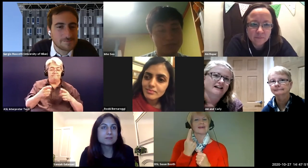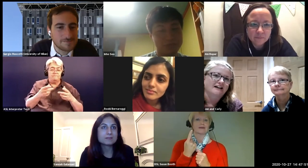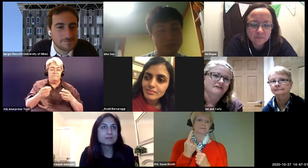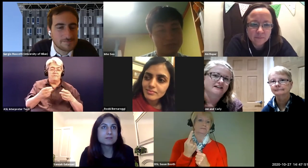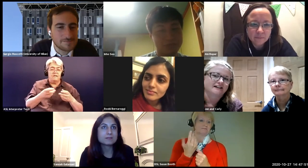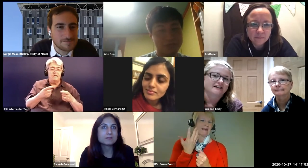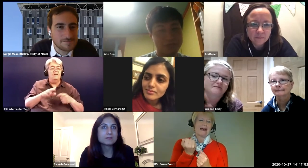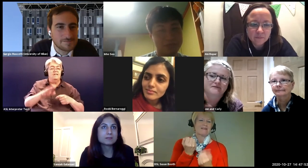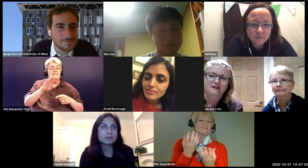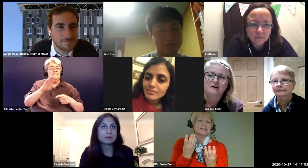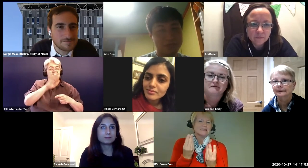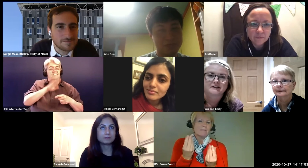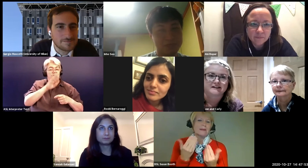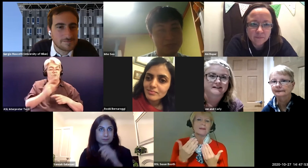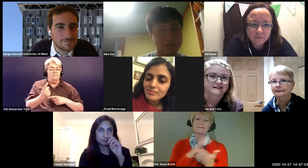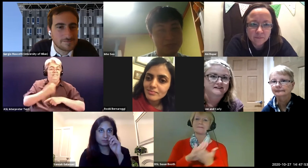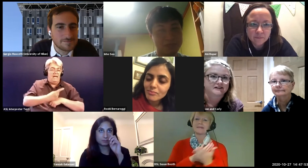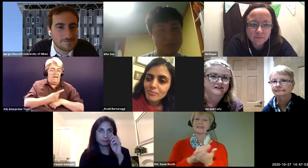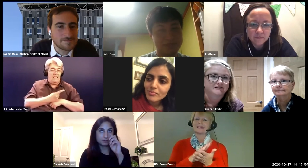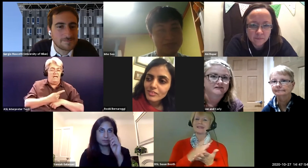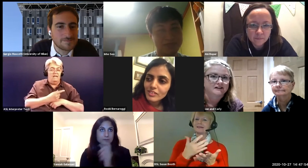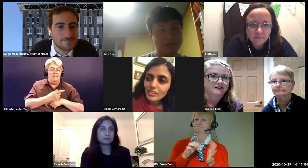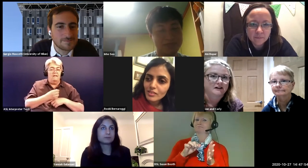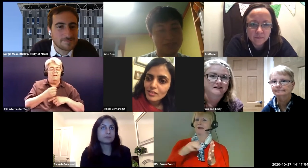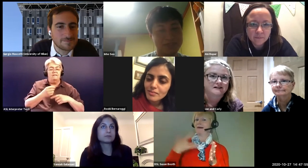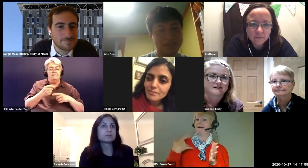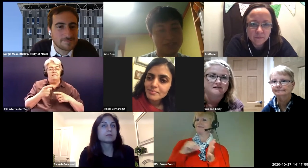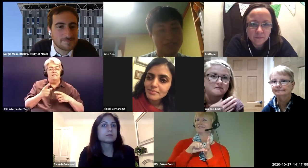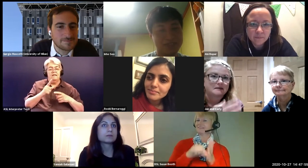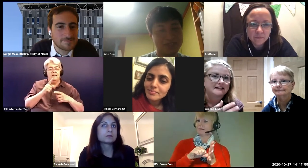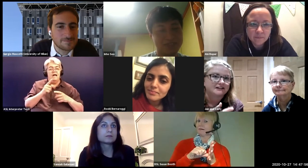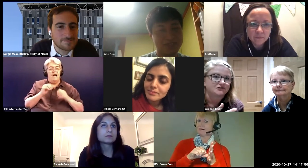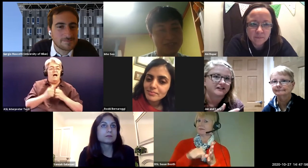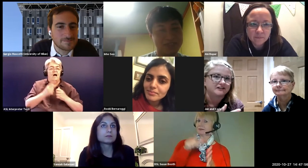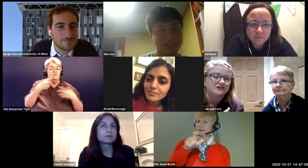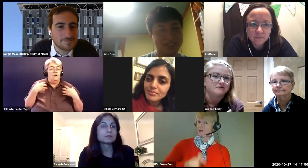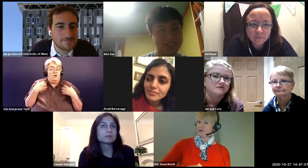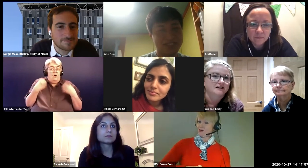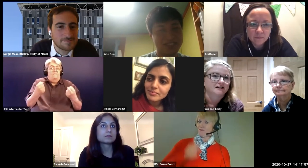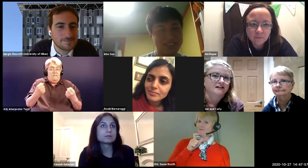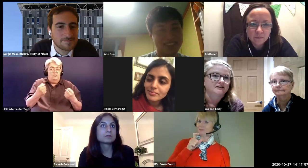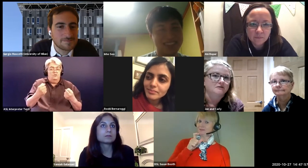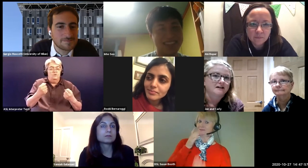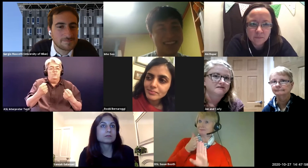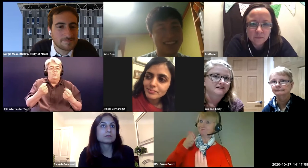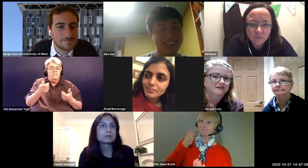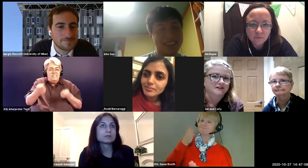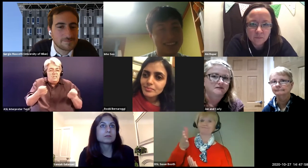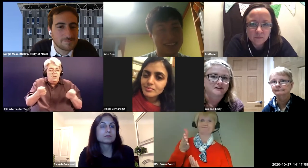having the confidence to go into complete strange new new worlds and not know what you're going to